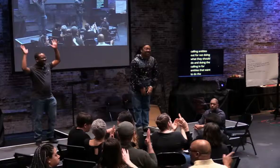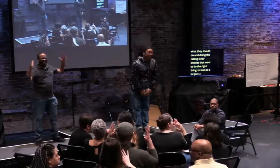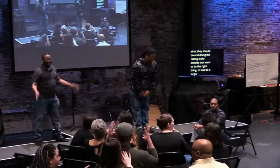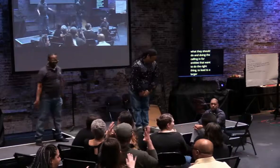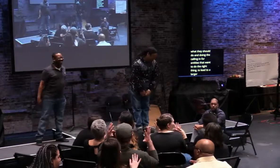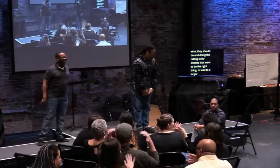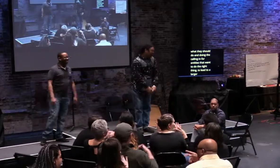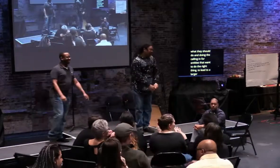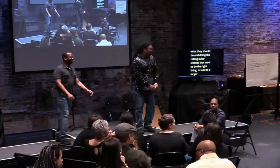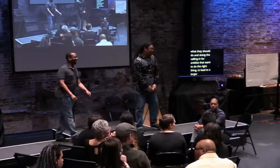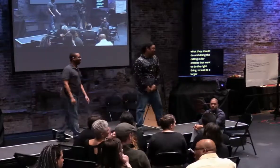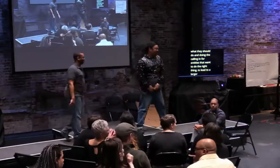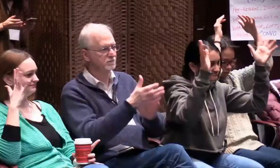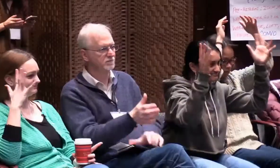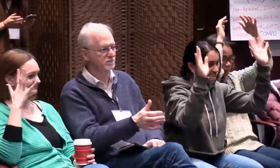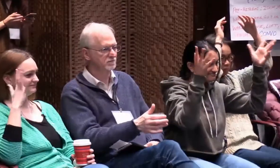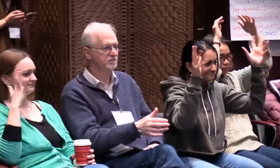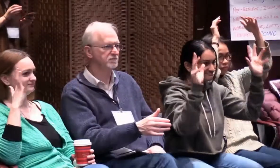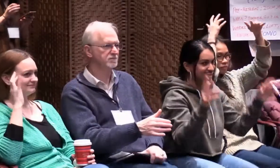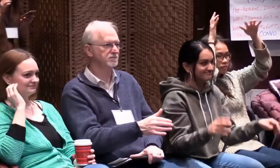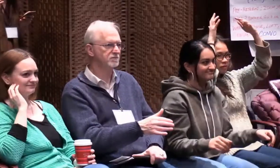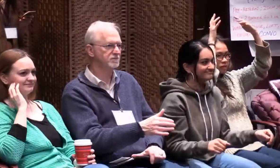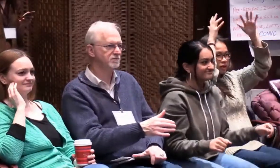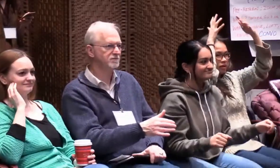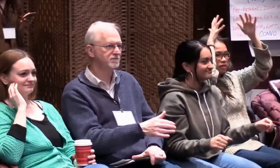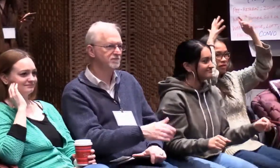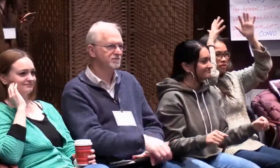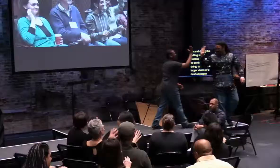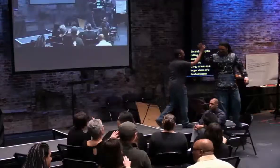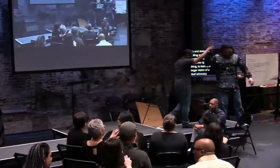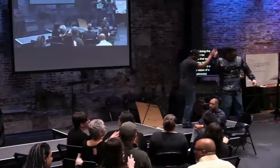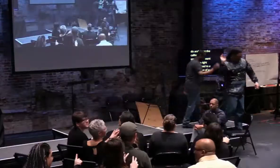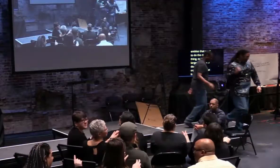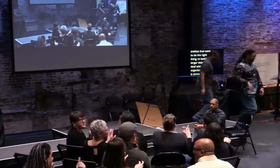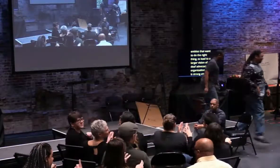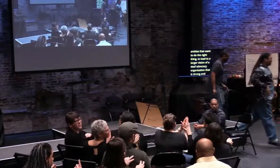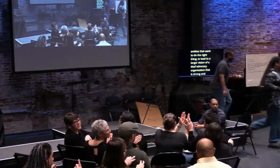that is strong and vibrant. Deaf Theater Advocacy Organization.